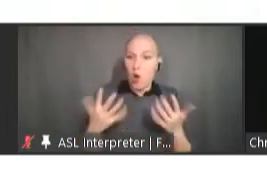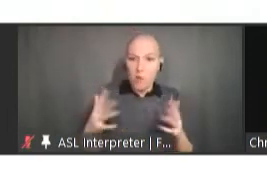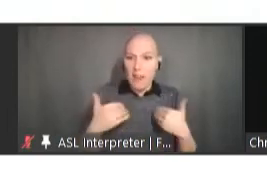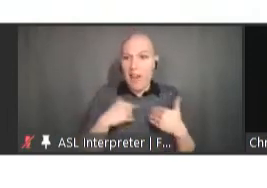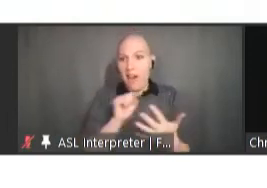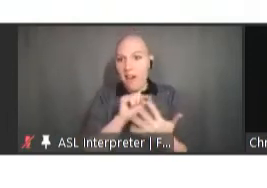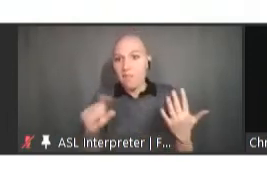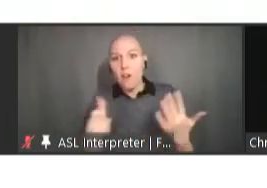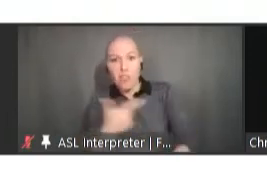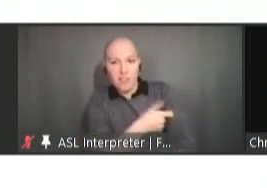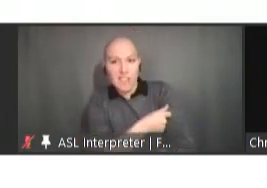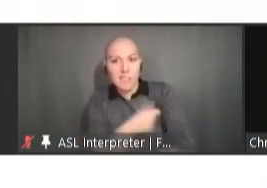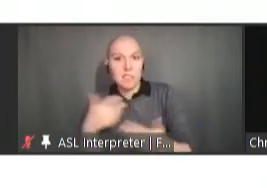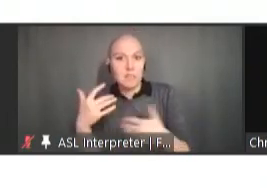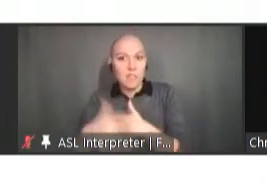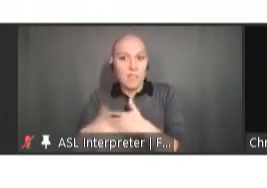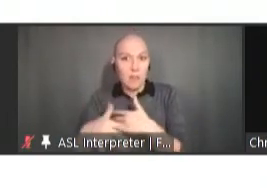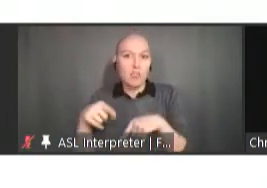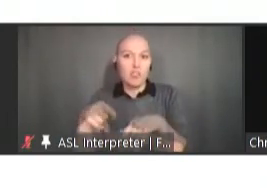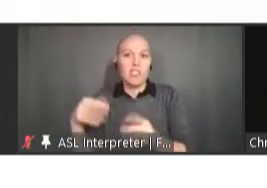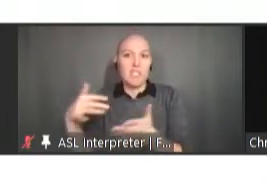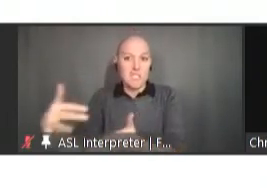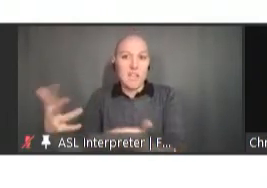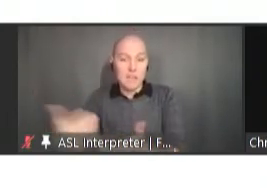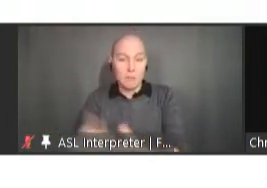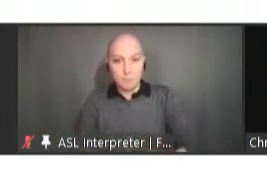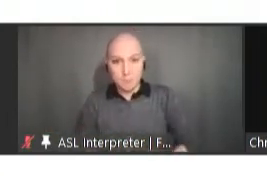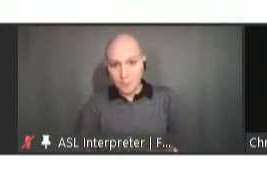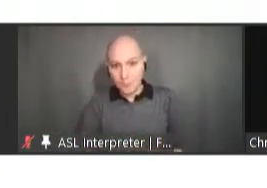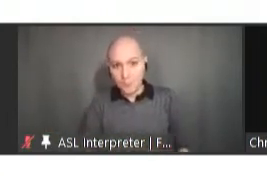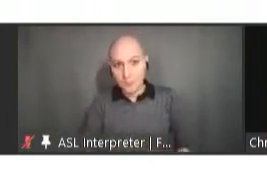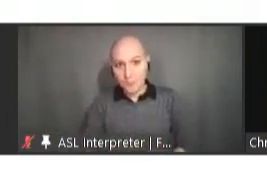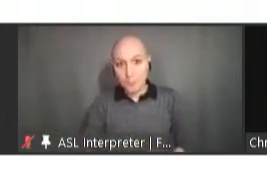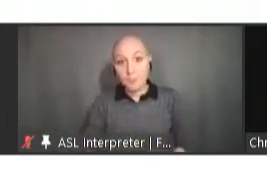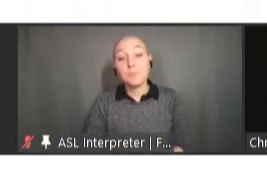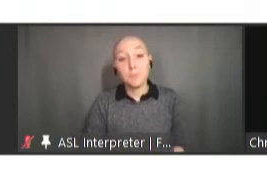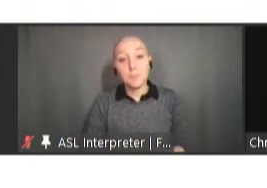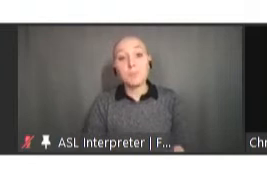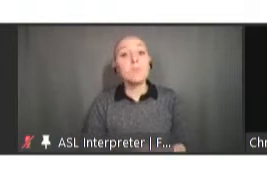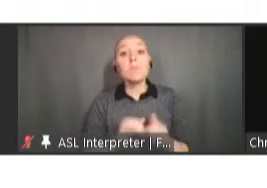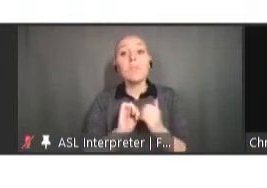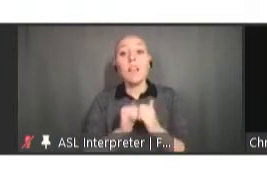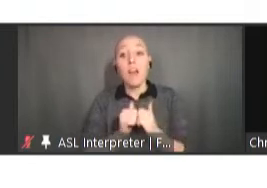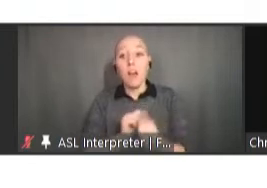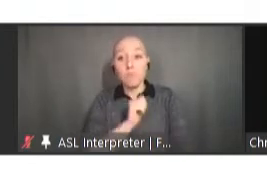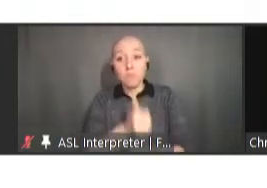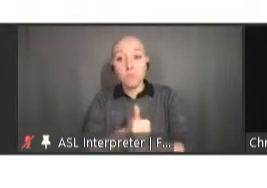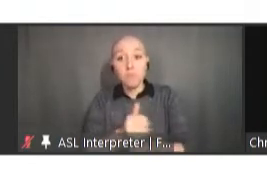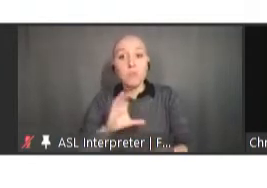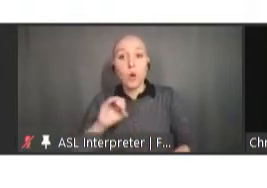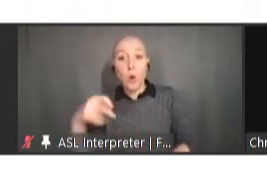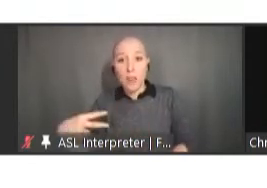Next slide. To establish correlates for OWS-supported vaccines, the immune assay